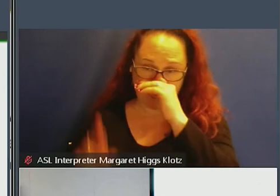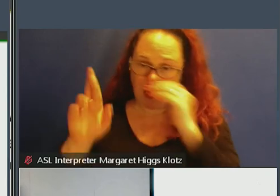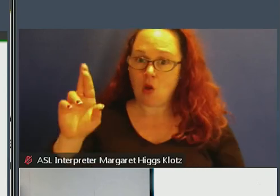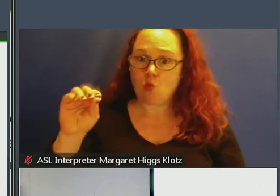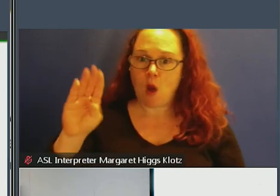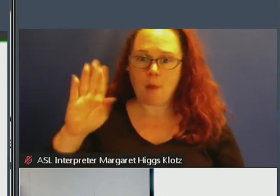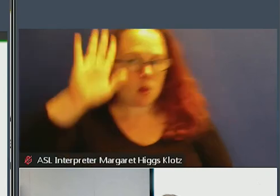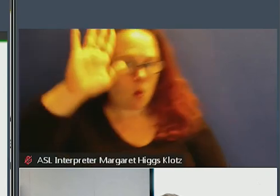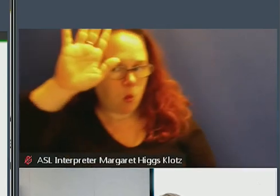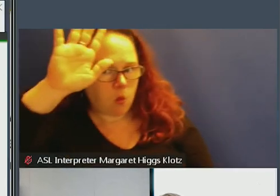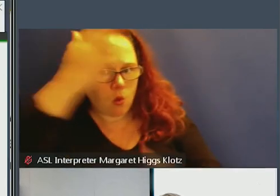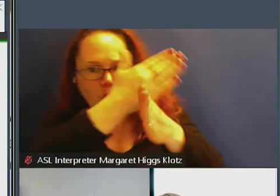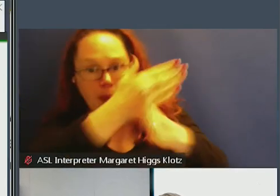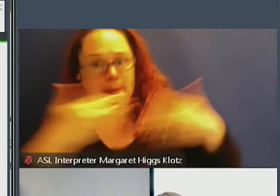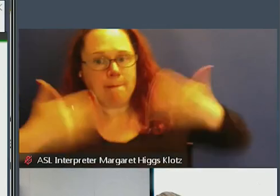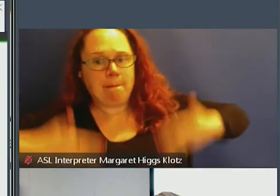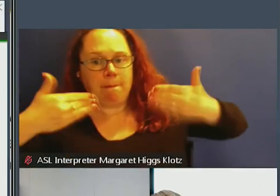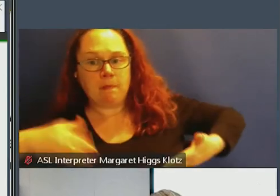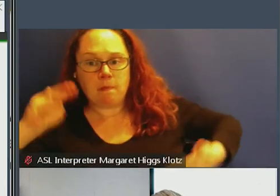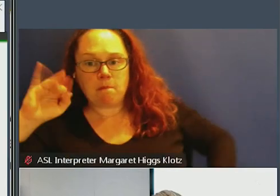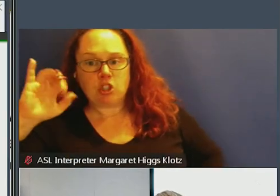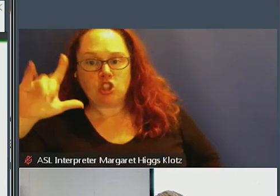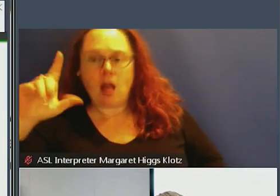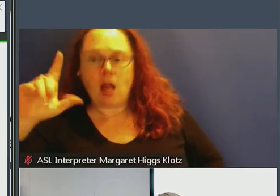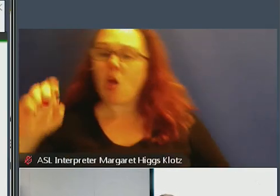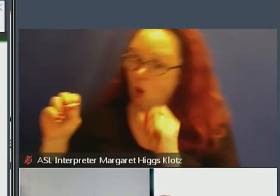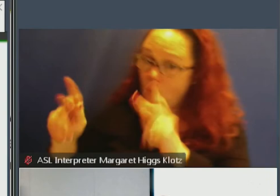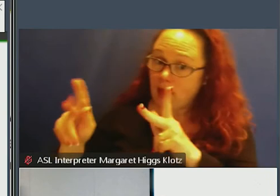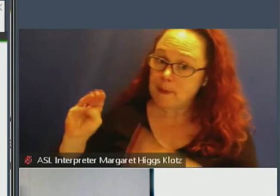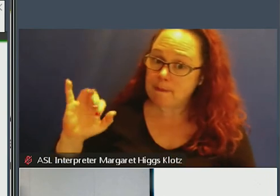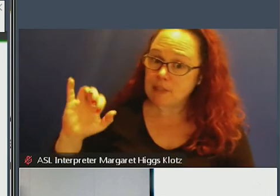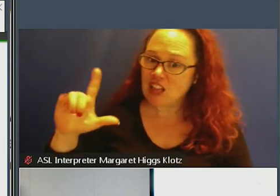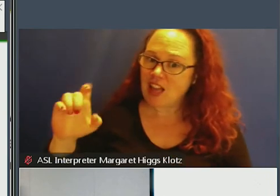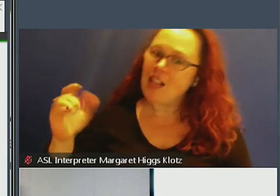Robyn Hamilton. Yes. Michelle Brown. Okay. Michelle Brown. Thank you for joining us today.